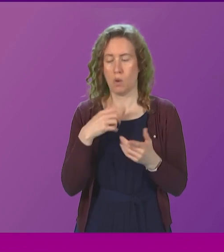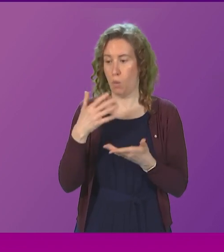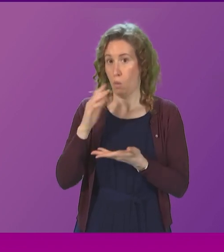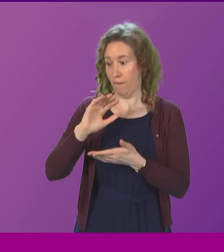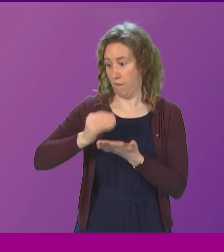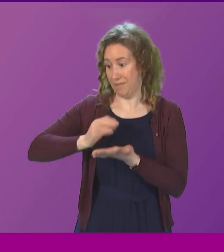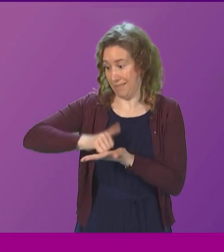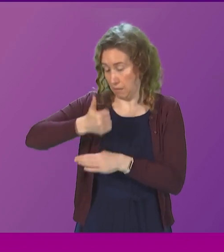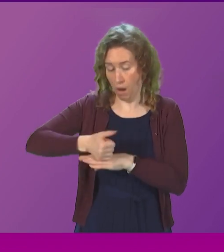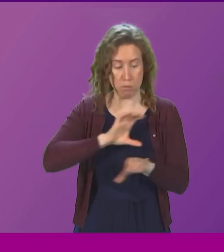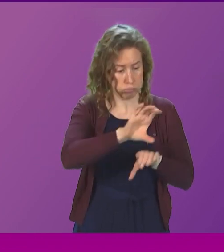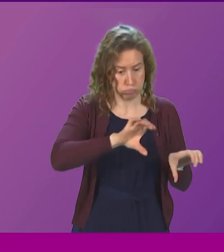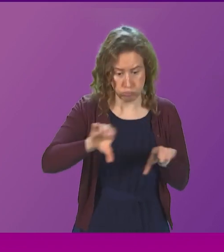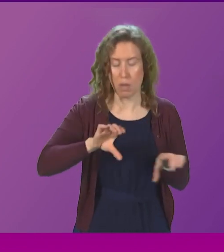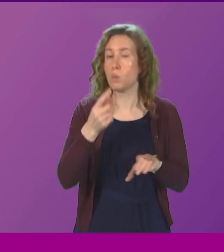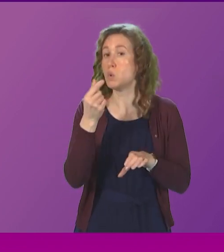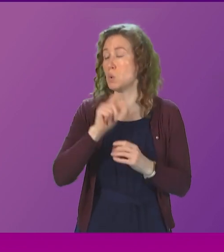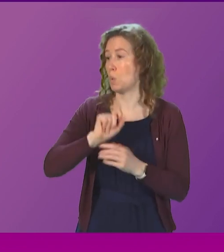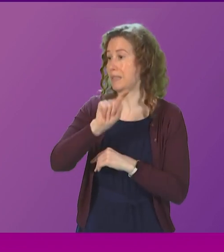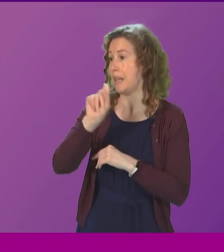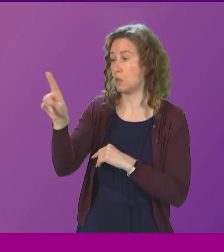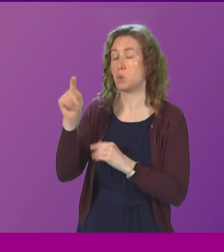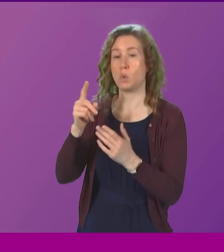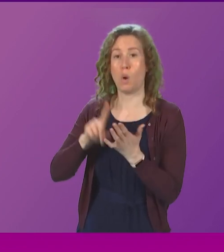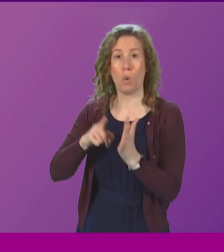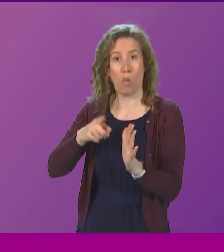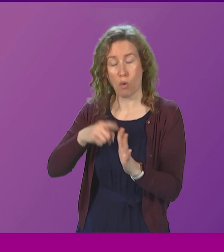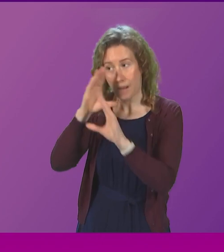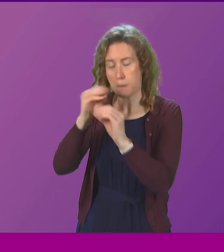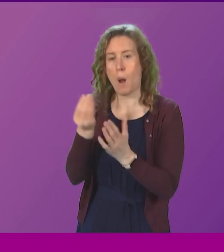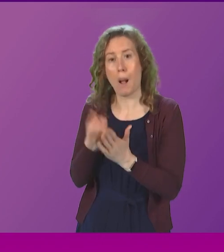We will shortly write to local authorities to confirm their allocations for 2023-24.